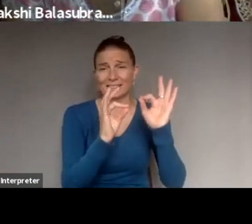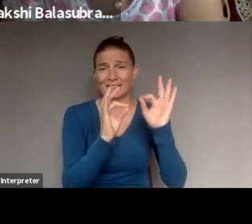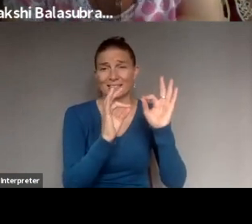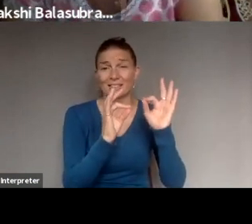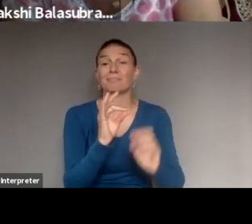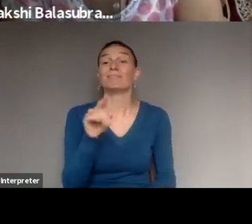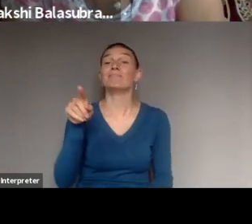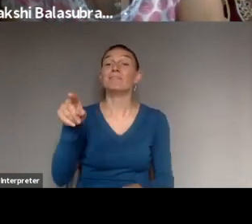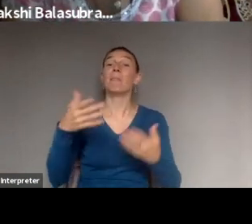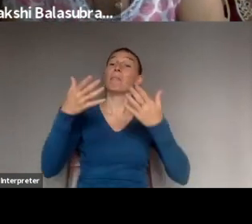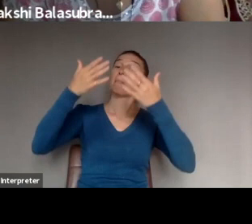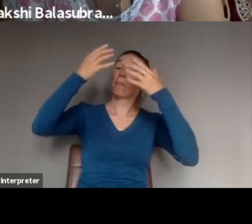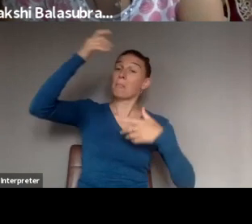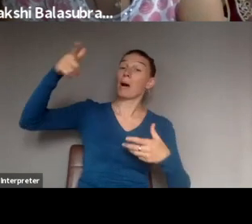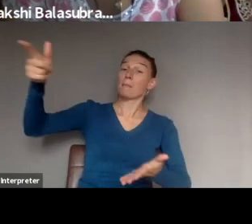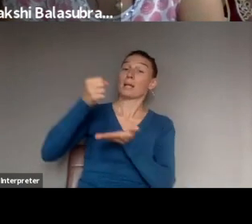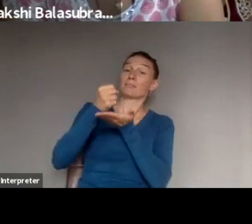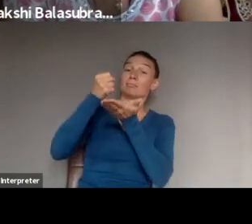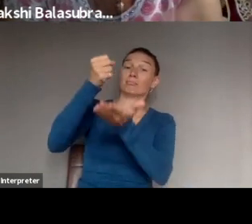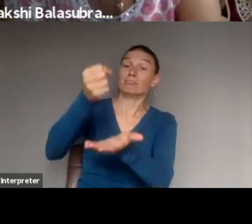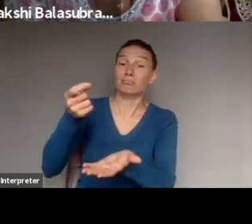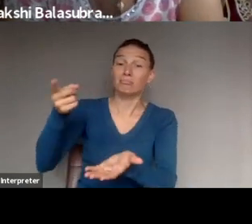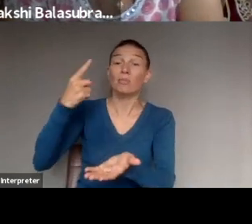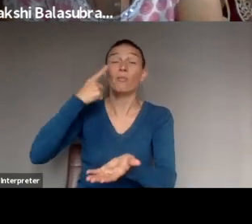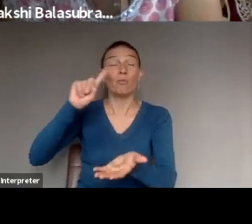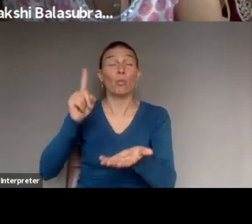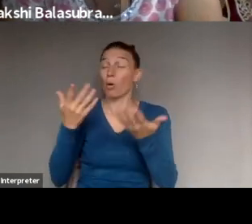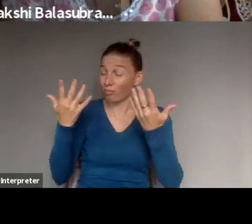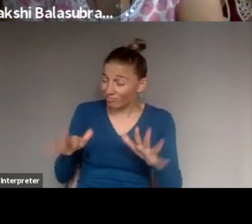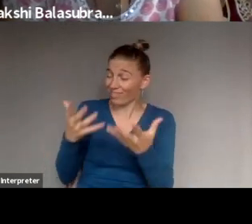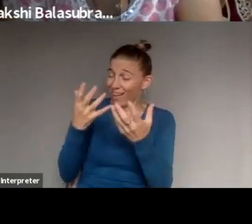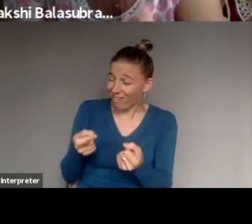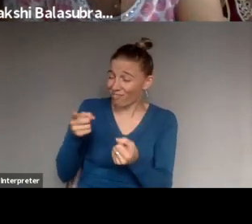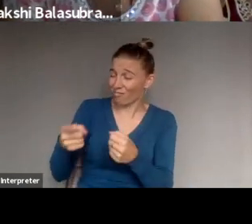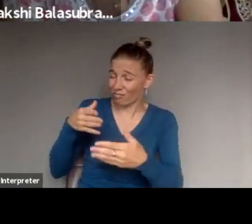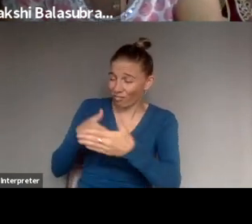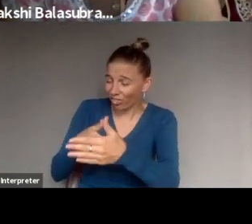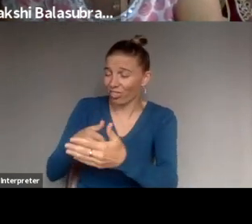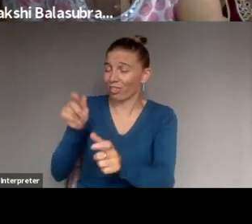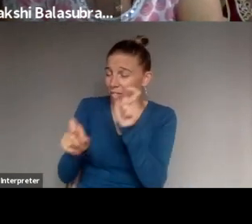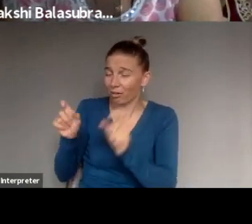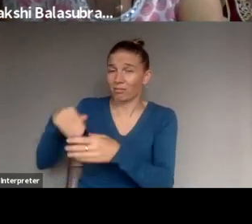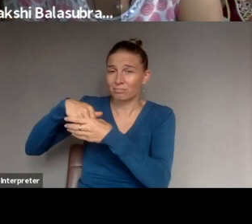So we propose expansion of pensions, both in terms of value and coverage to all persons with disabilities,